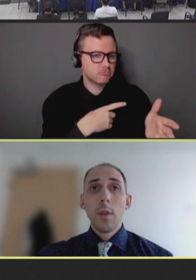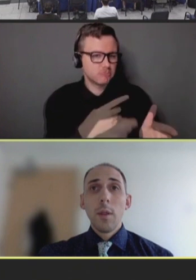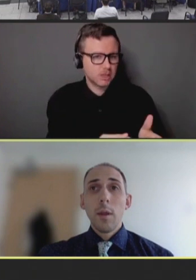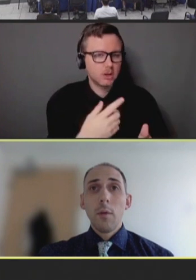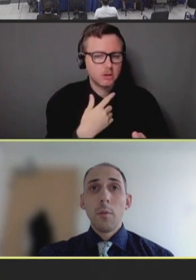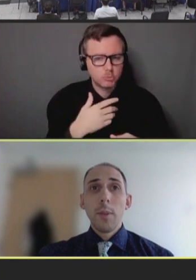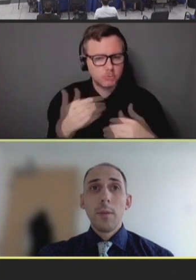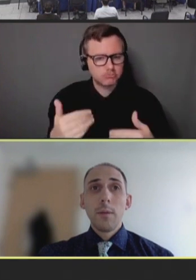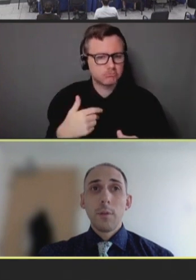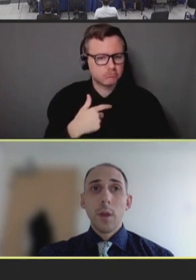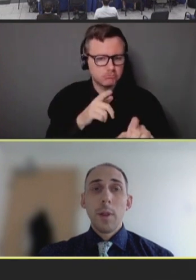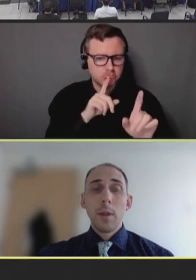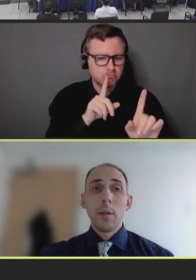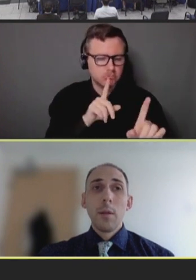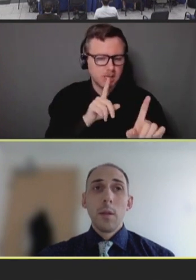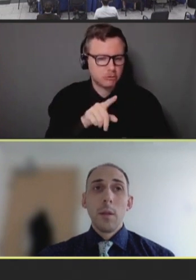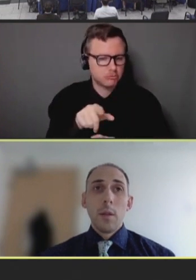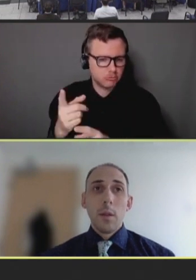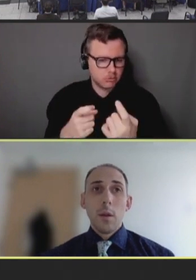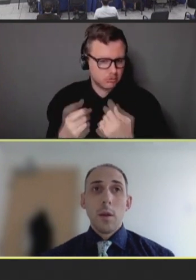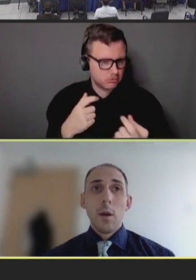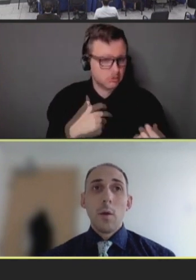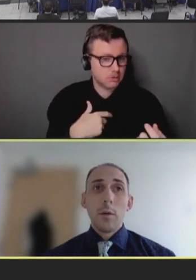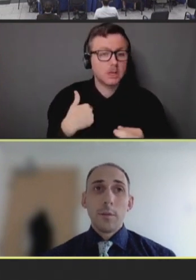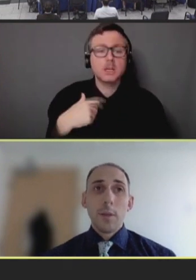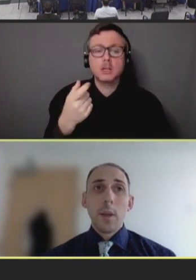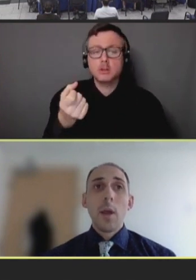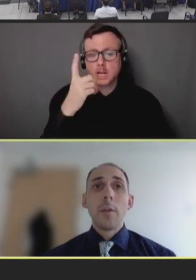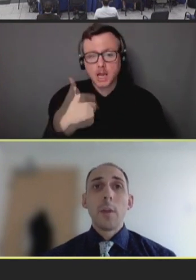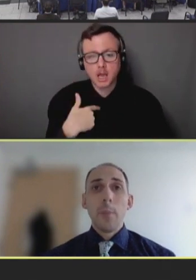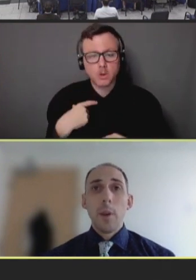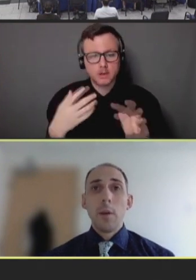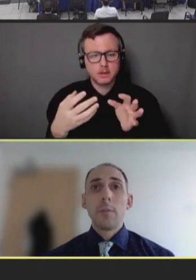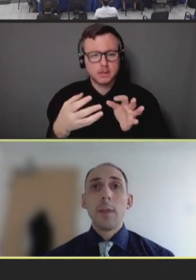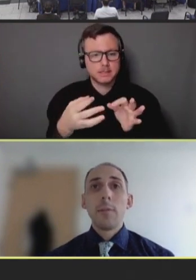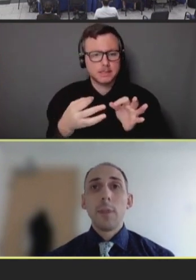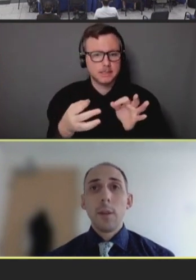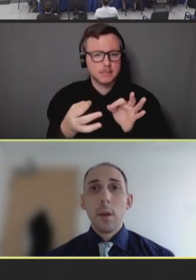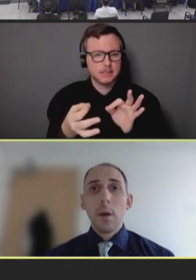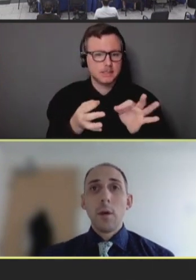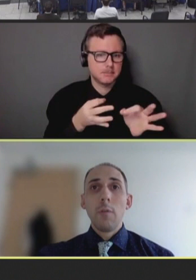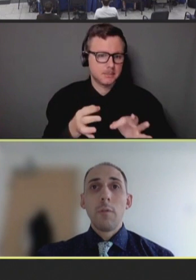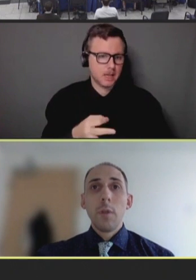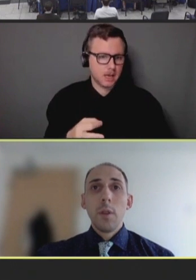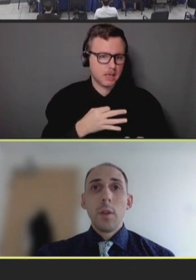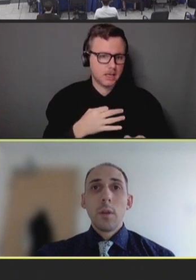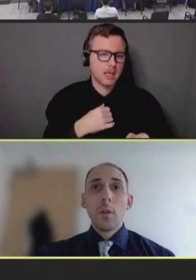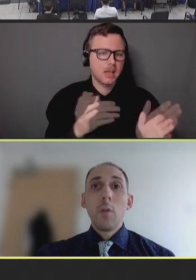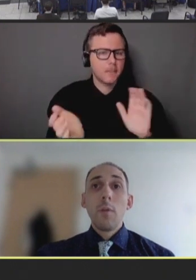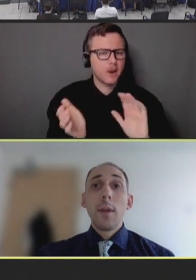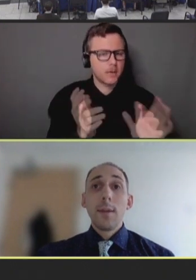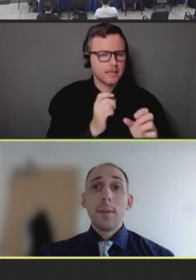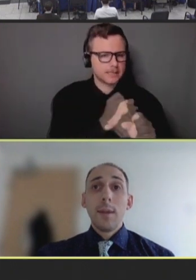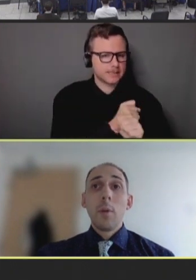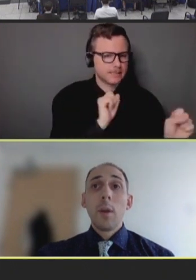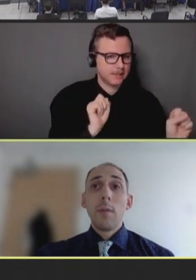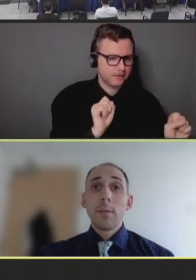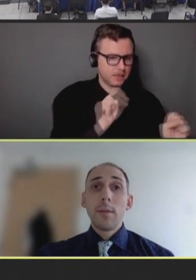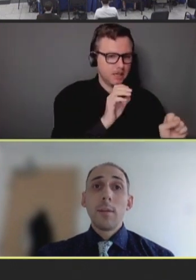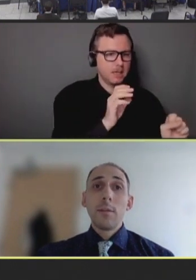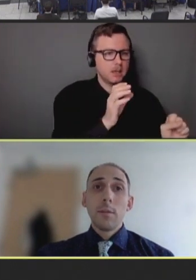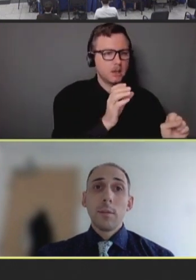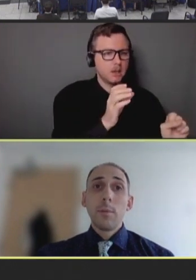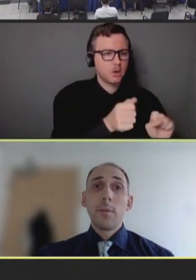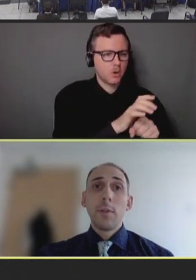I will be describing our study on the comparative safety of COVID-19 mRNA vaccines, specifically